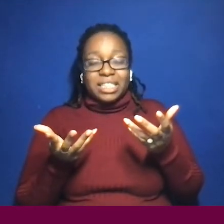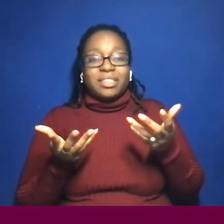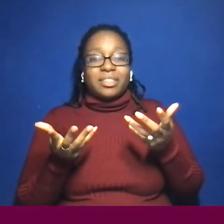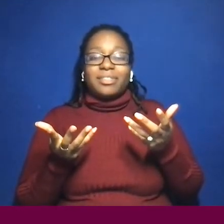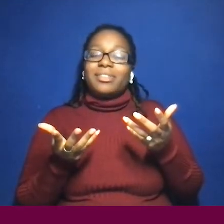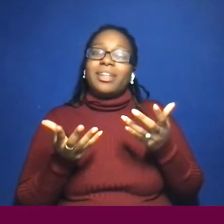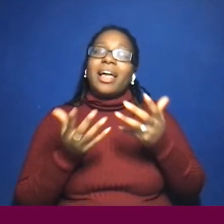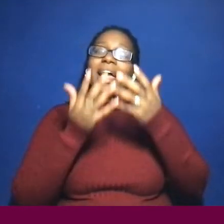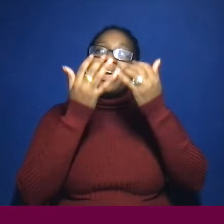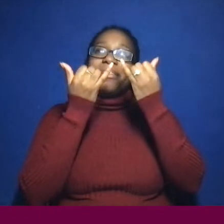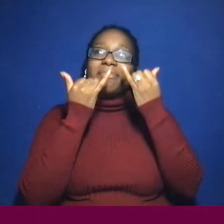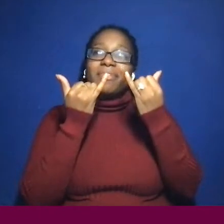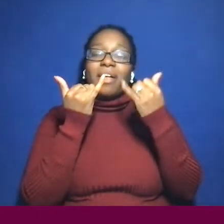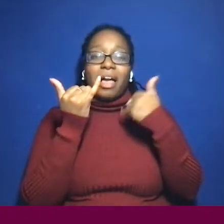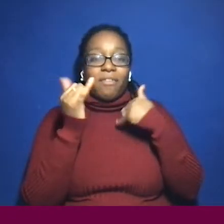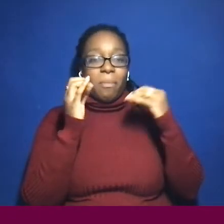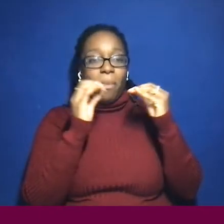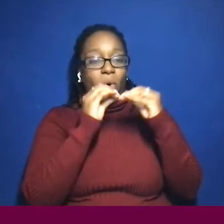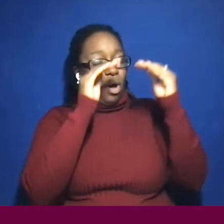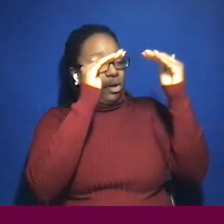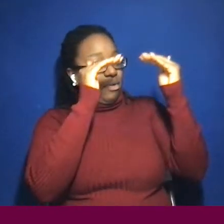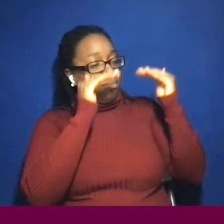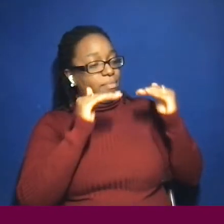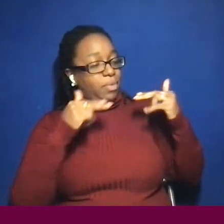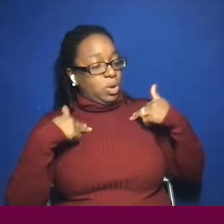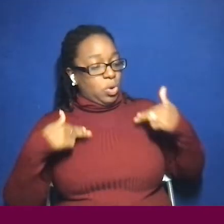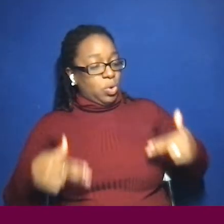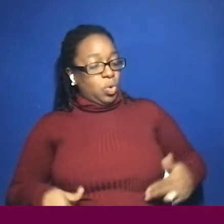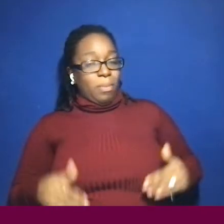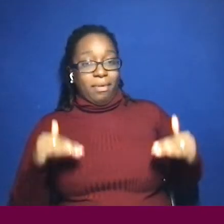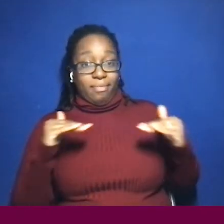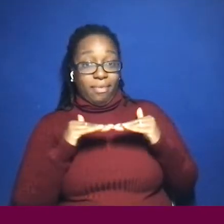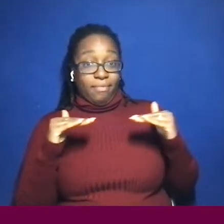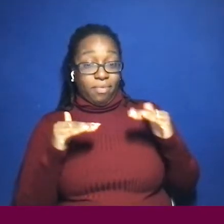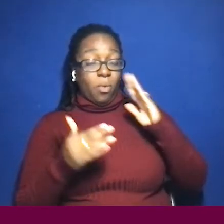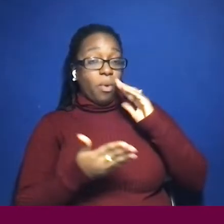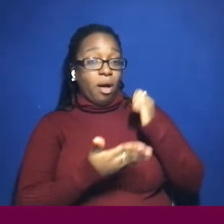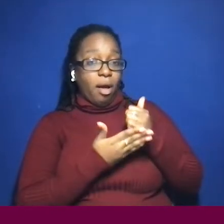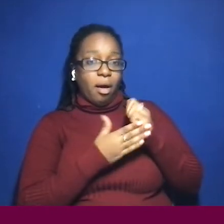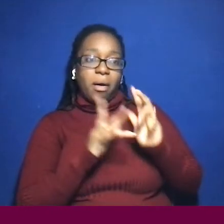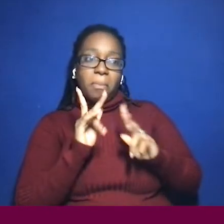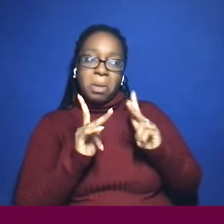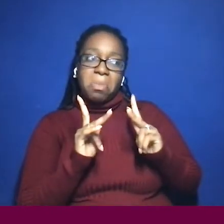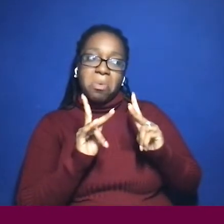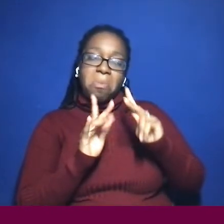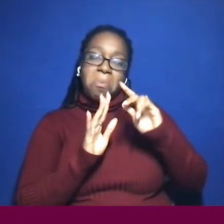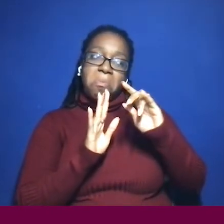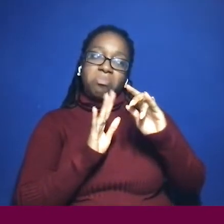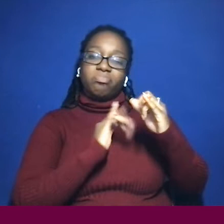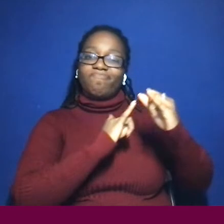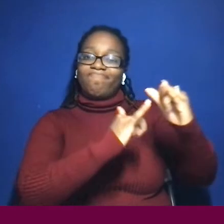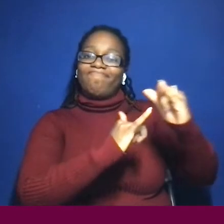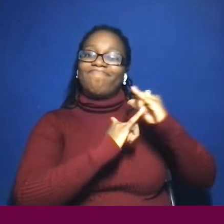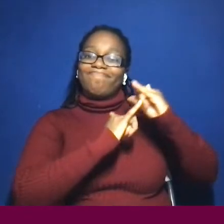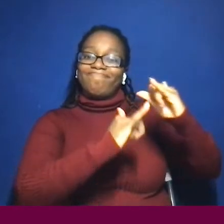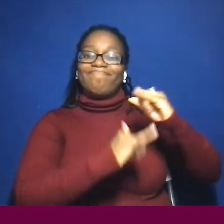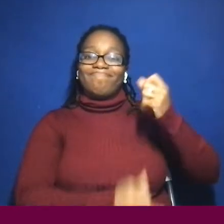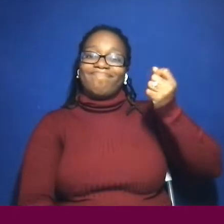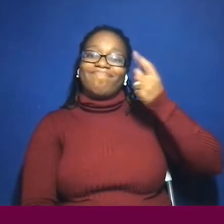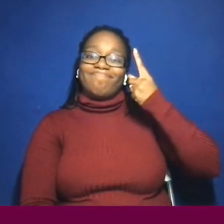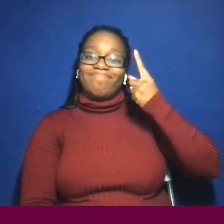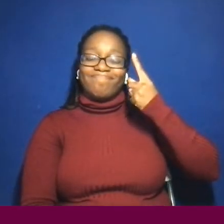human level, I think, can help people identify. Because yeah, when you talk about these outrageous